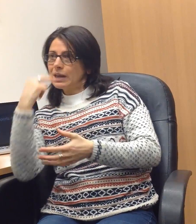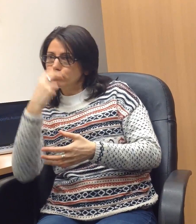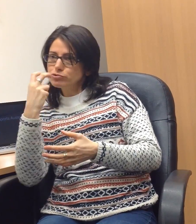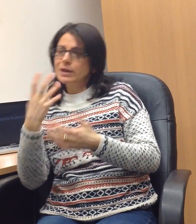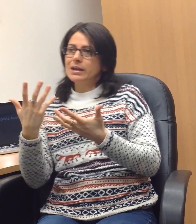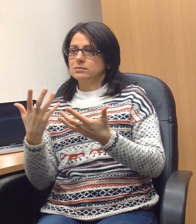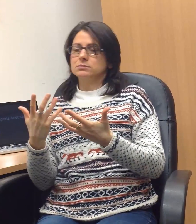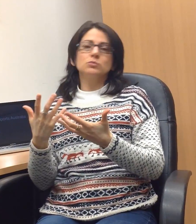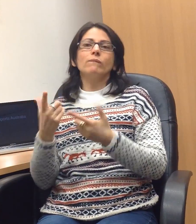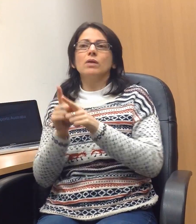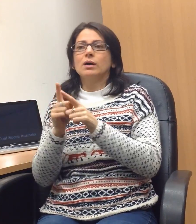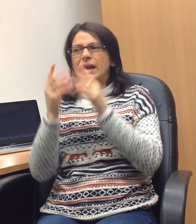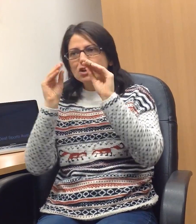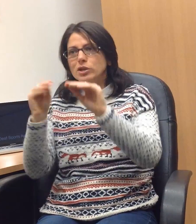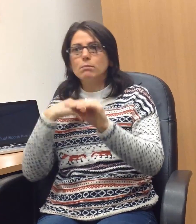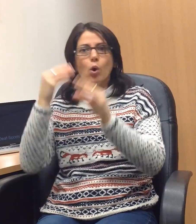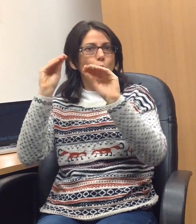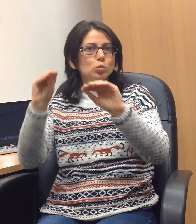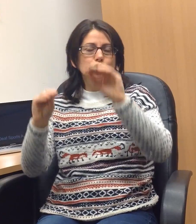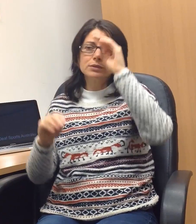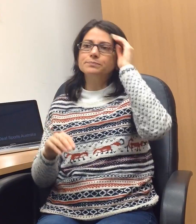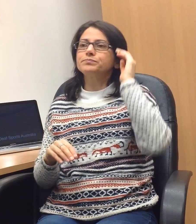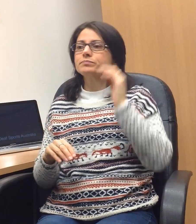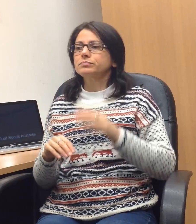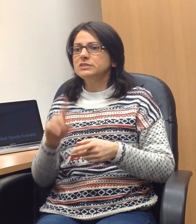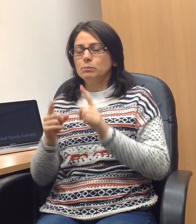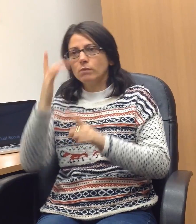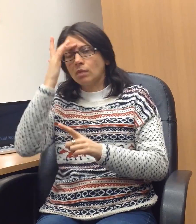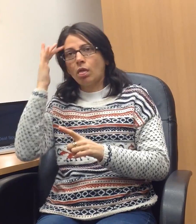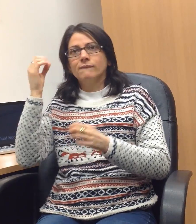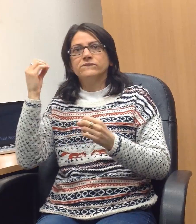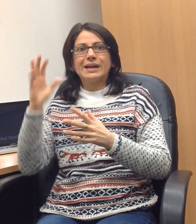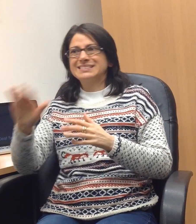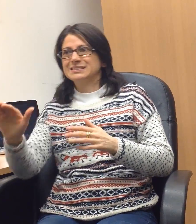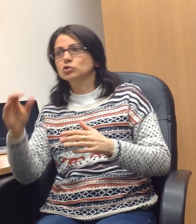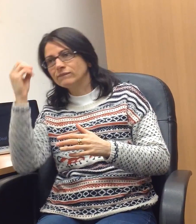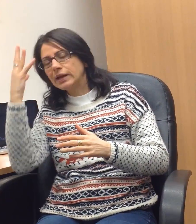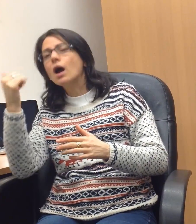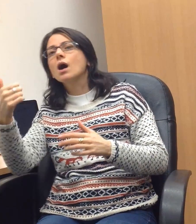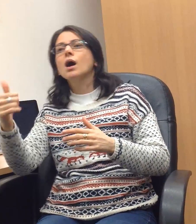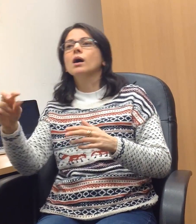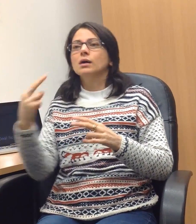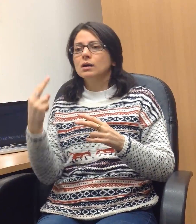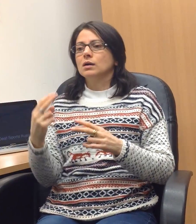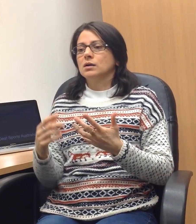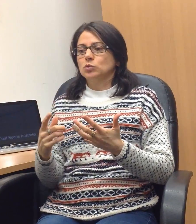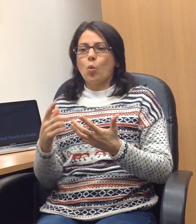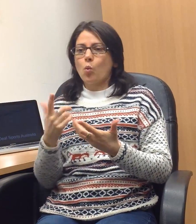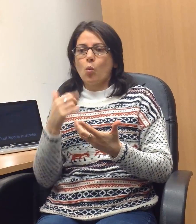I am trying to lip-read him - have to educate the coach. Sometimes I forget to remind him to watch me or I will try